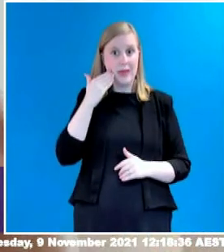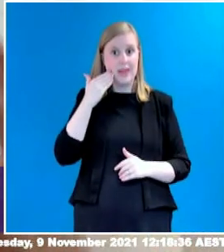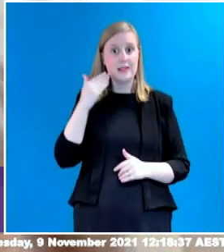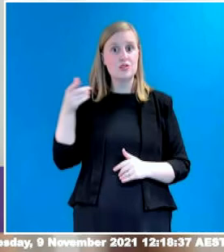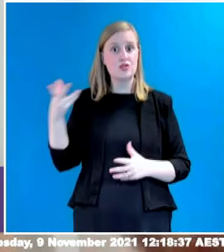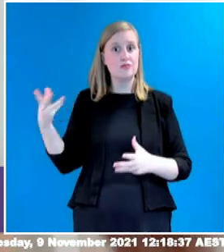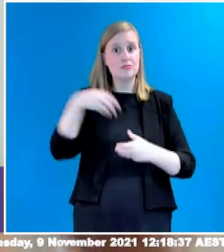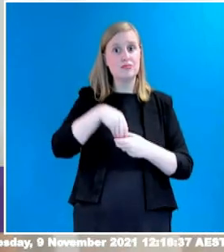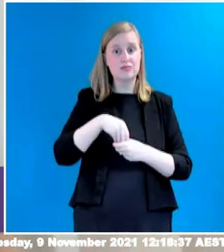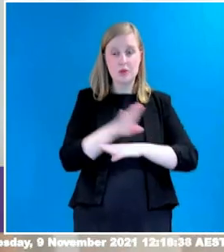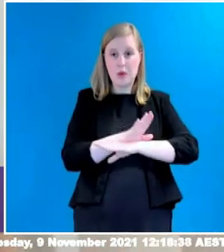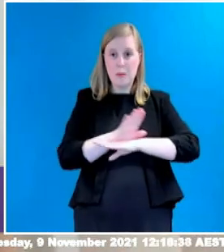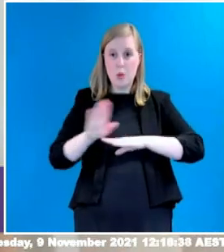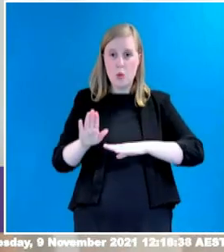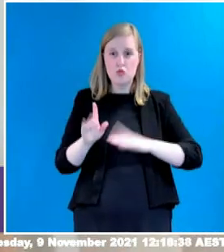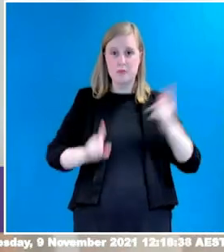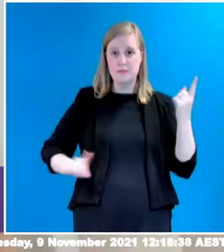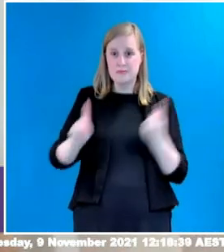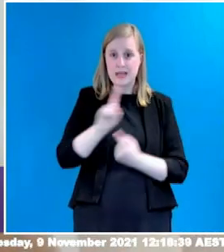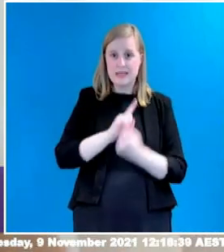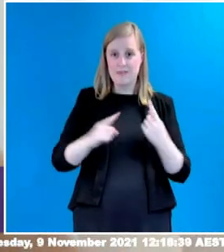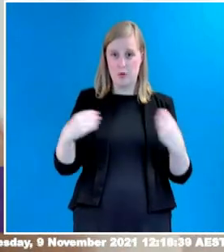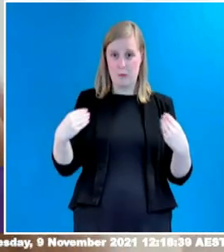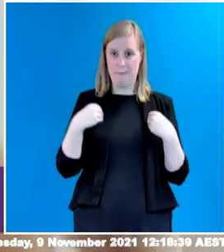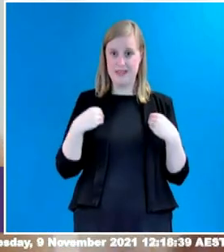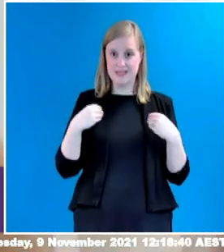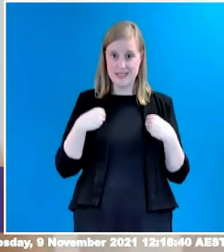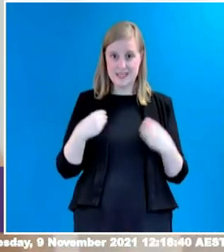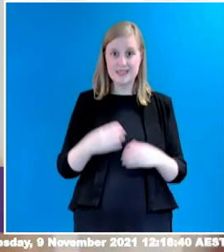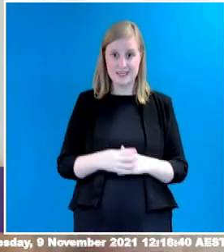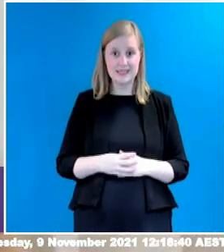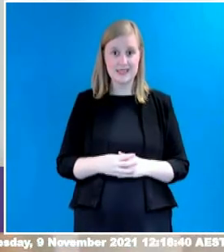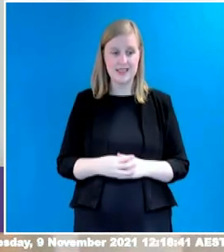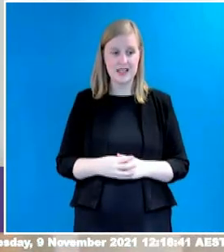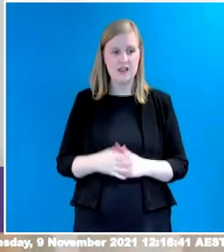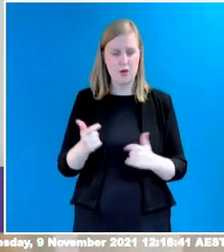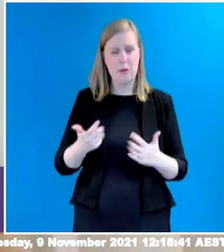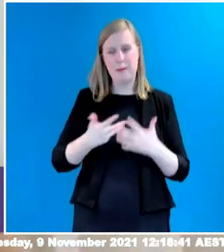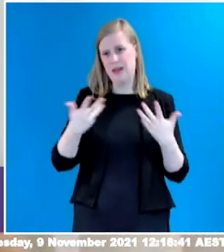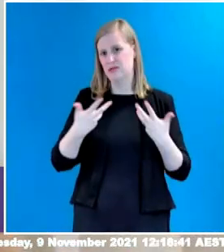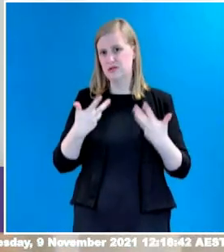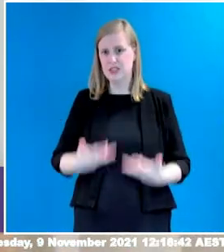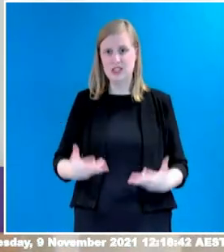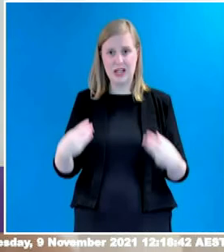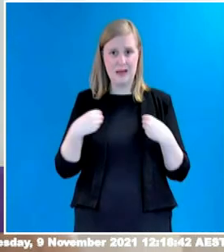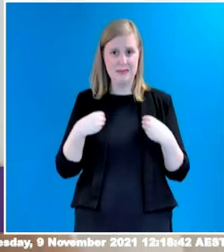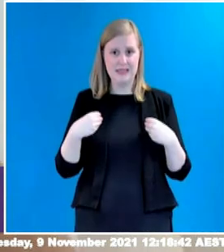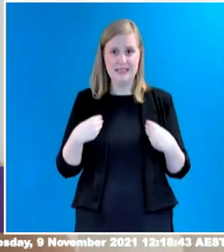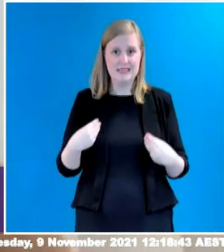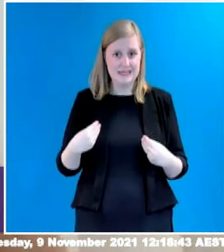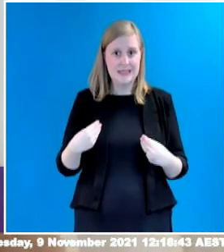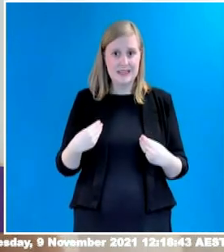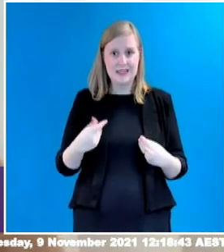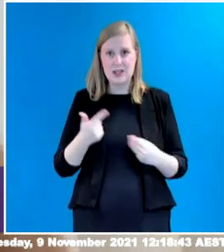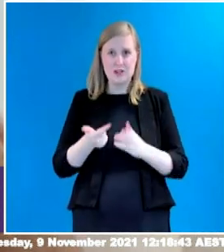talking Fortune 500 companies, followed some time later by ASX companies, having